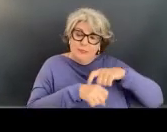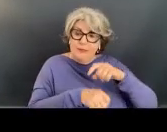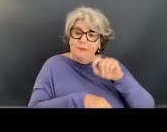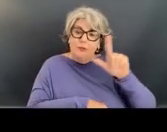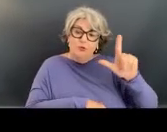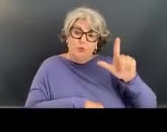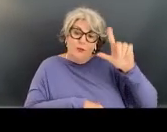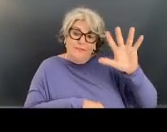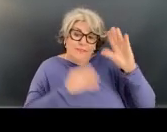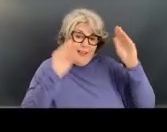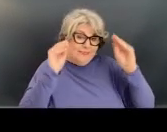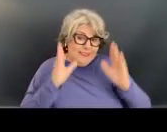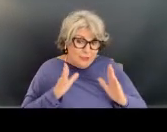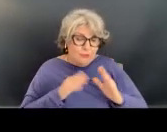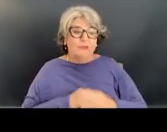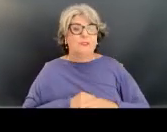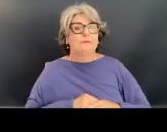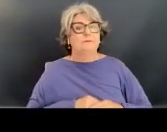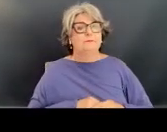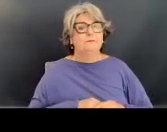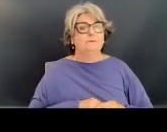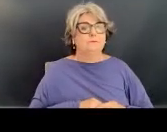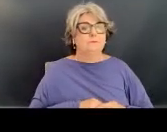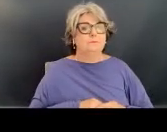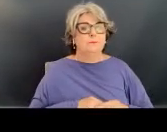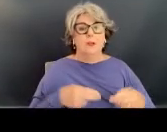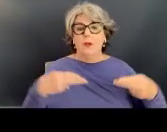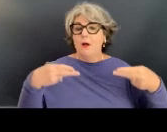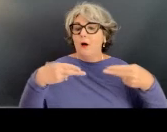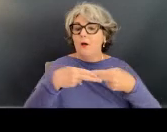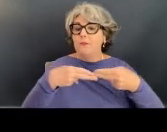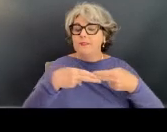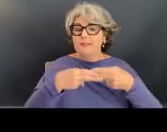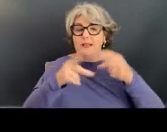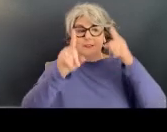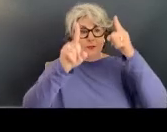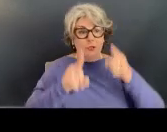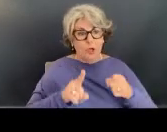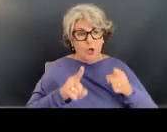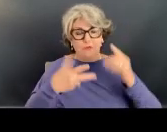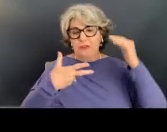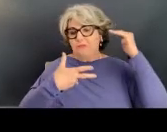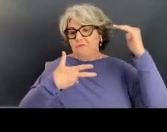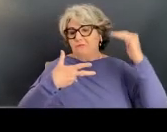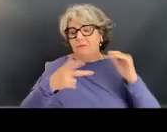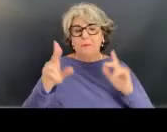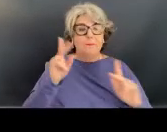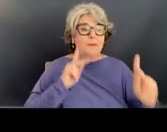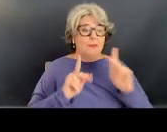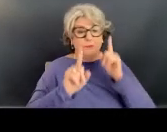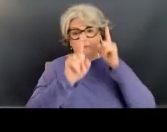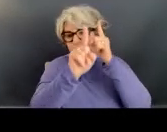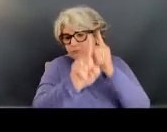can see on the slide some of the goals that we have and some of the people we are aiming to attract.